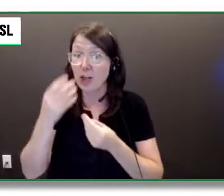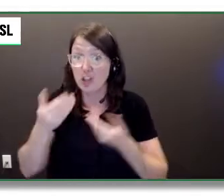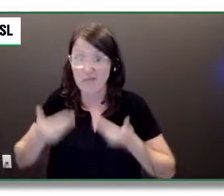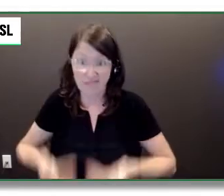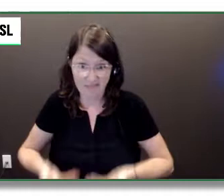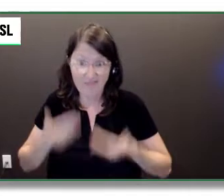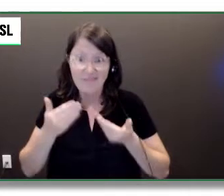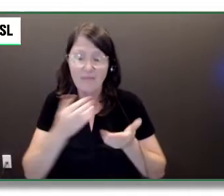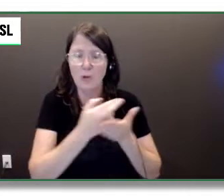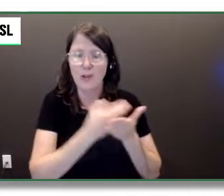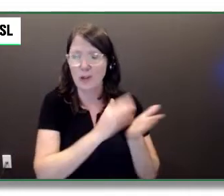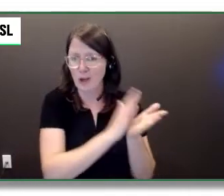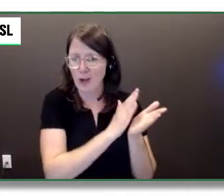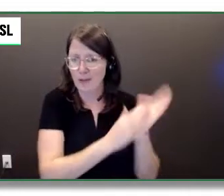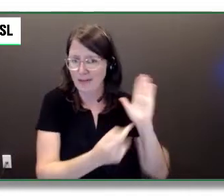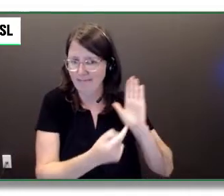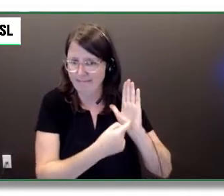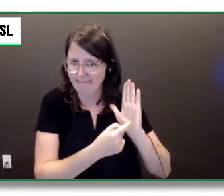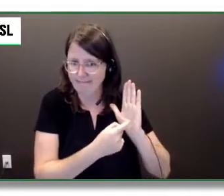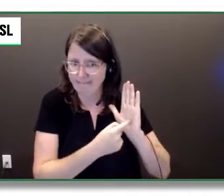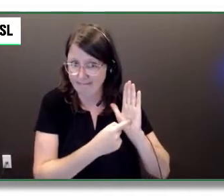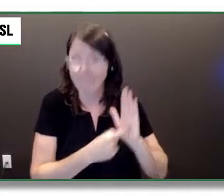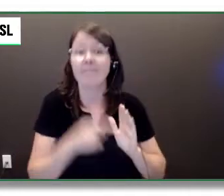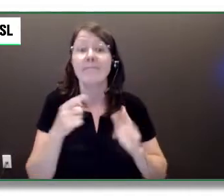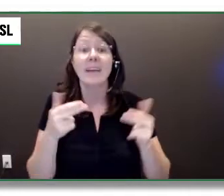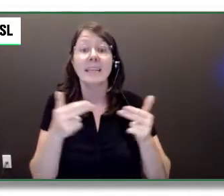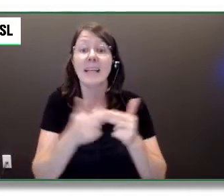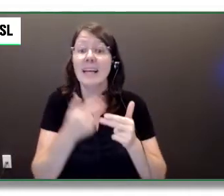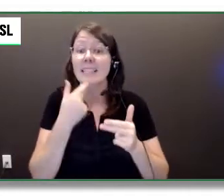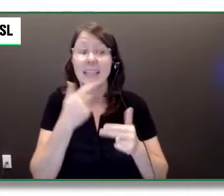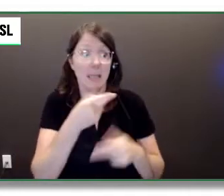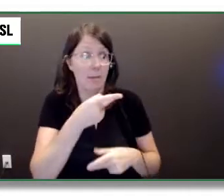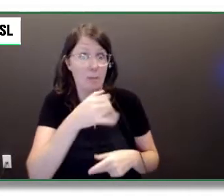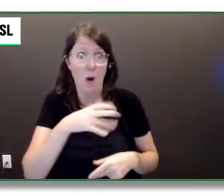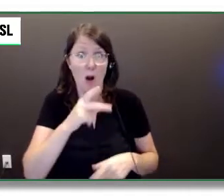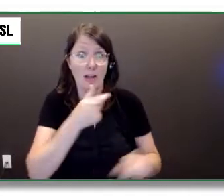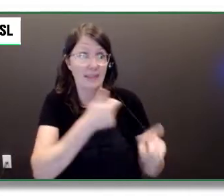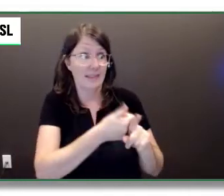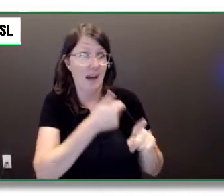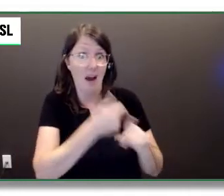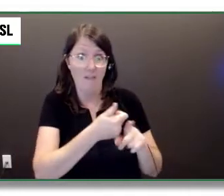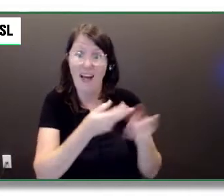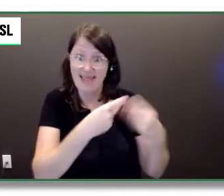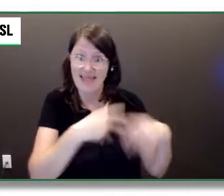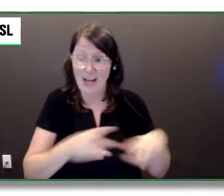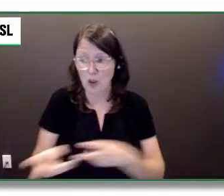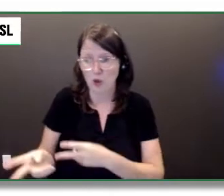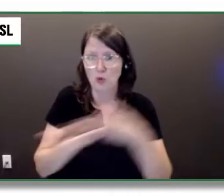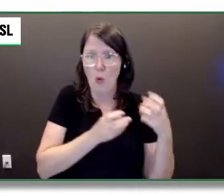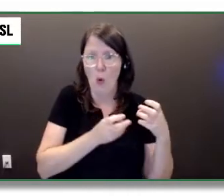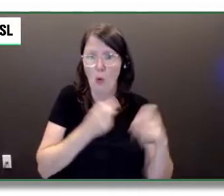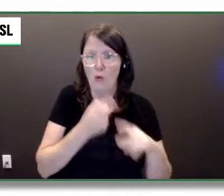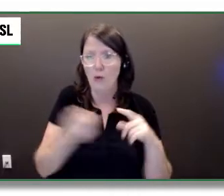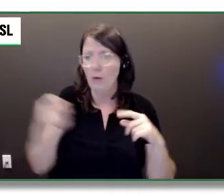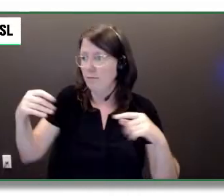Indigenous Land: A Land Acknowledgement and Call to Action. And I'm including this because when we're talking about who has access to